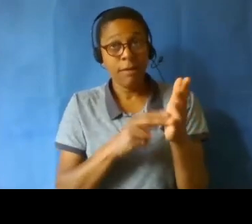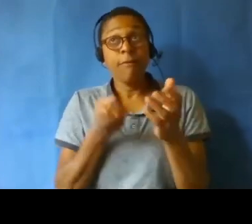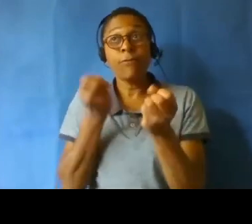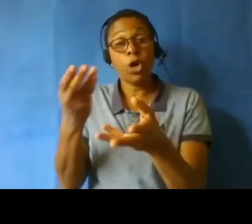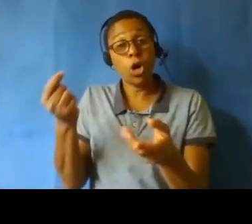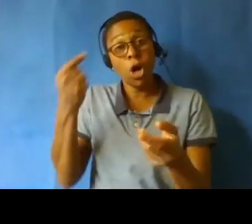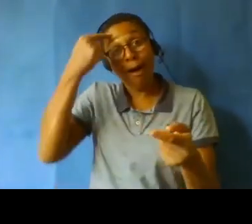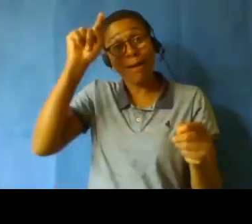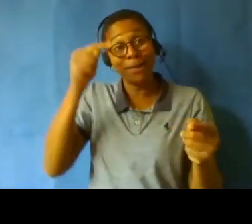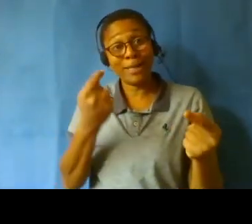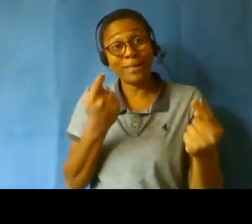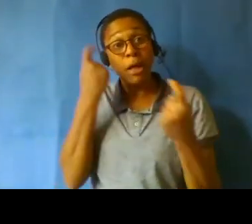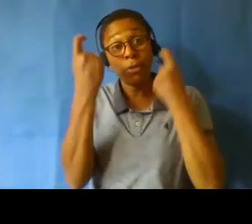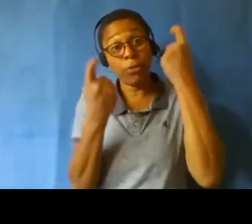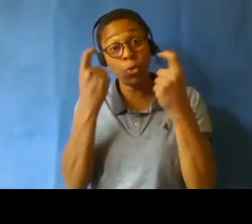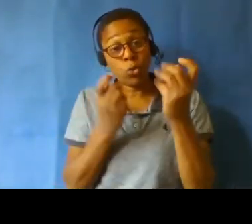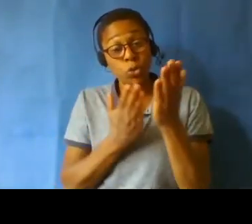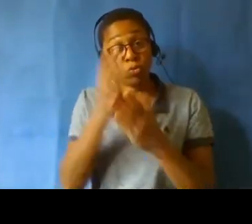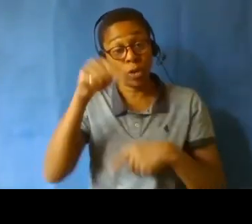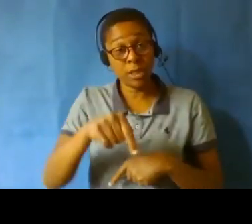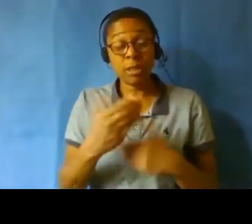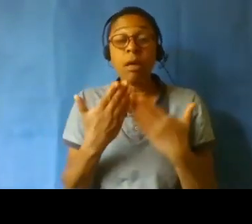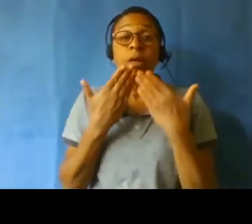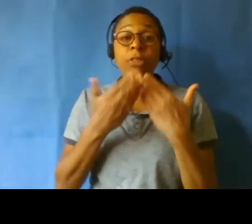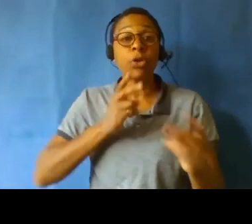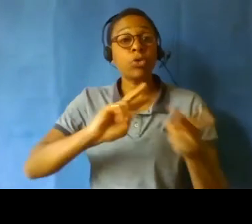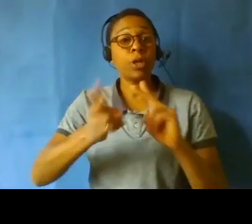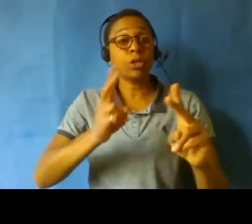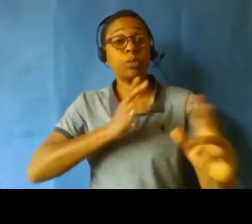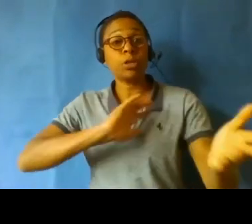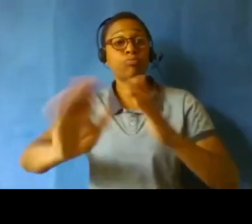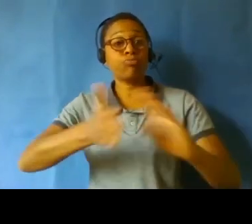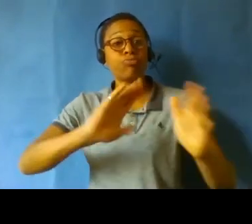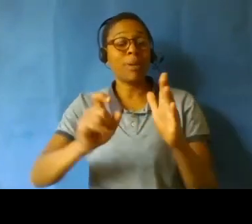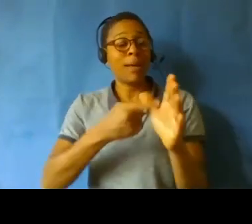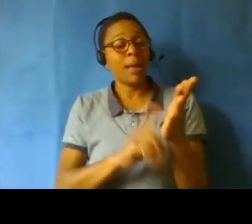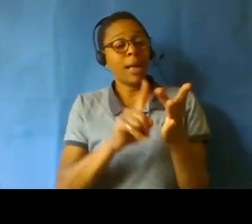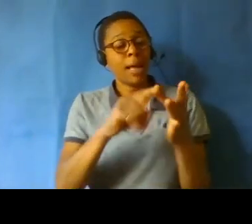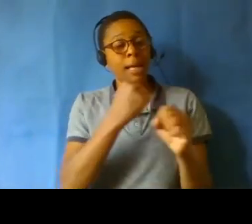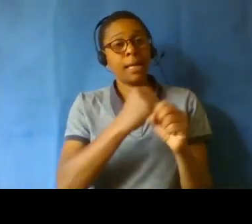our British sign language interpreters Ally Gordon and Sandeep do for their